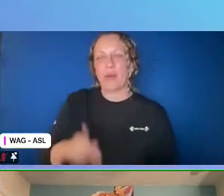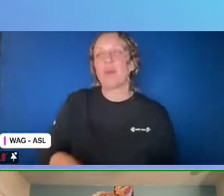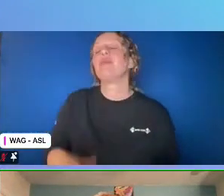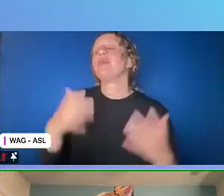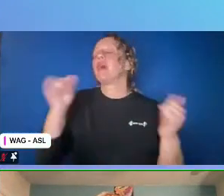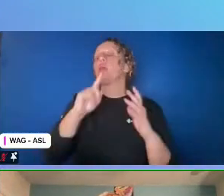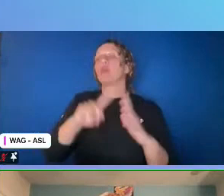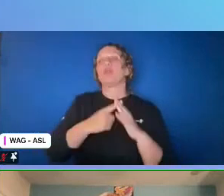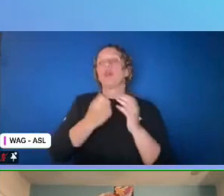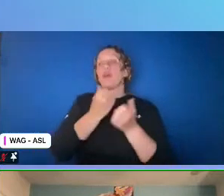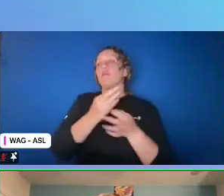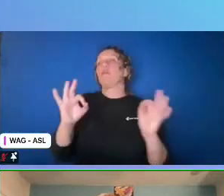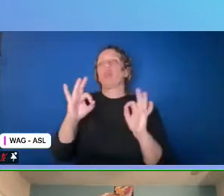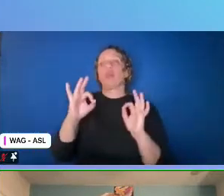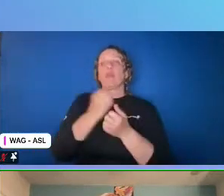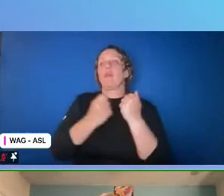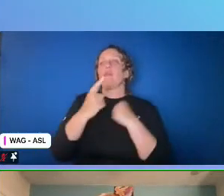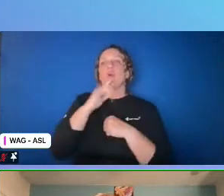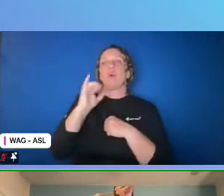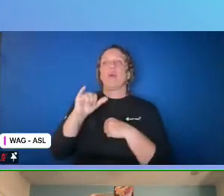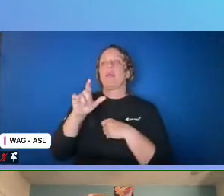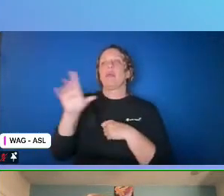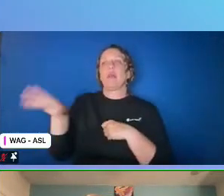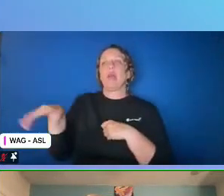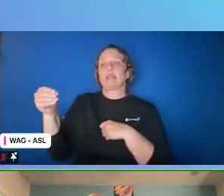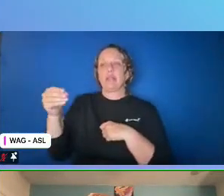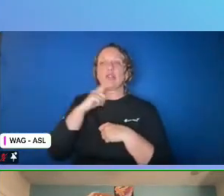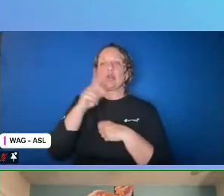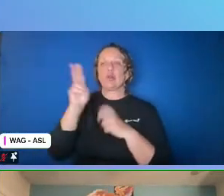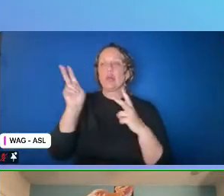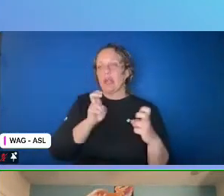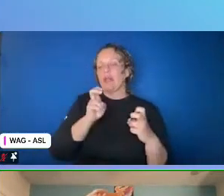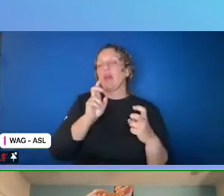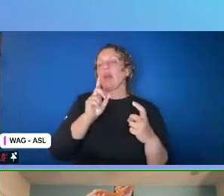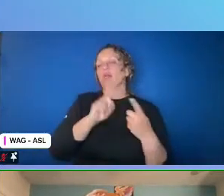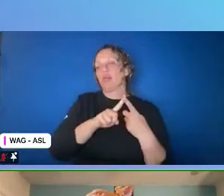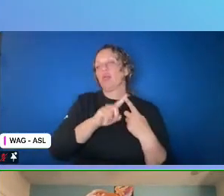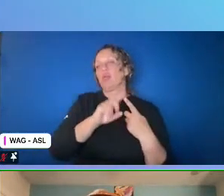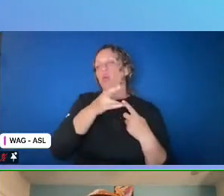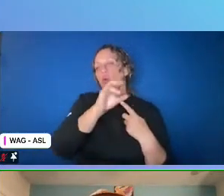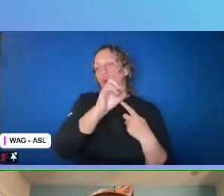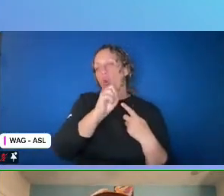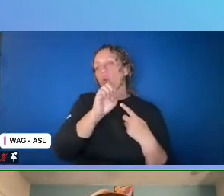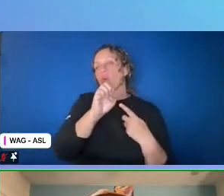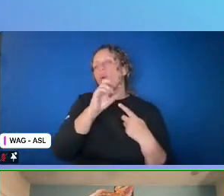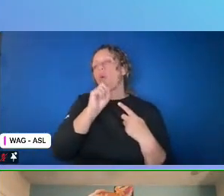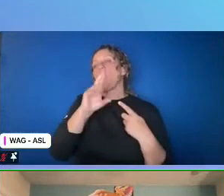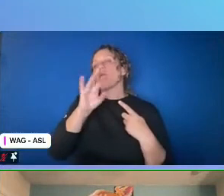for everyone to do with the browser extension. You can download it for Chrome or Edge or Firefox, and you can scan all of your page.